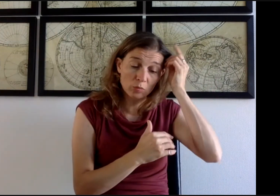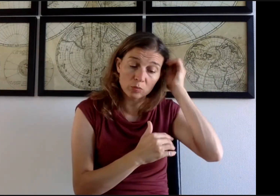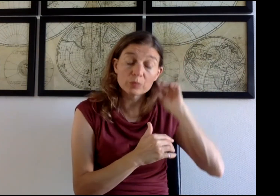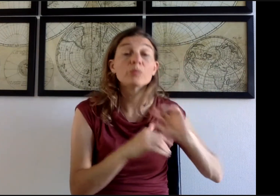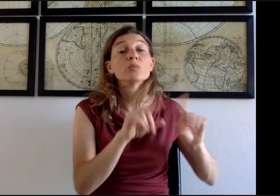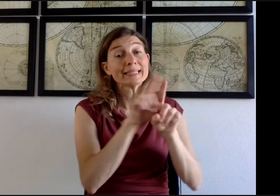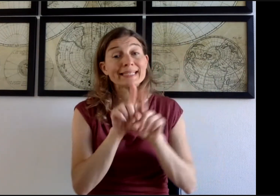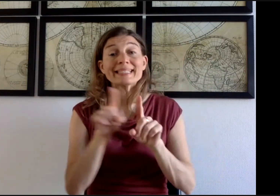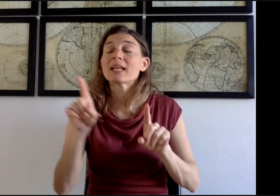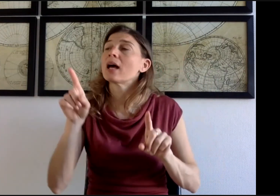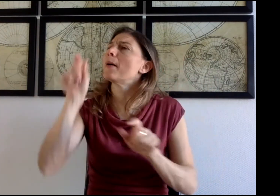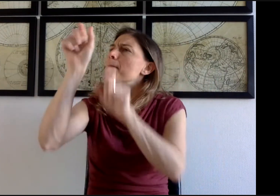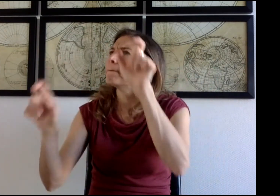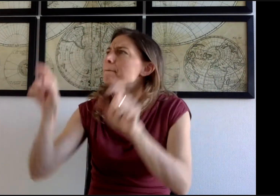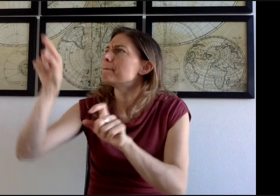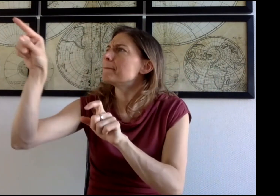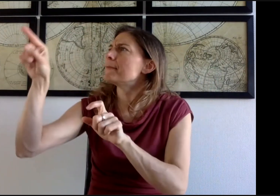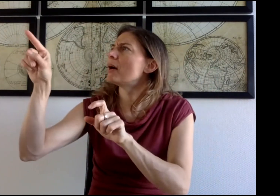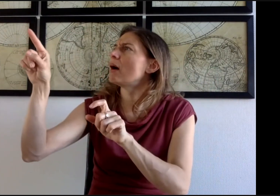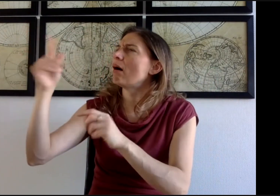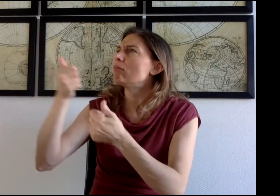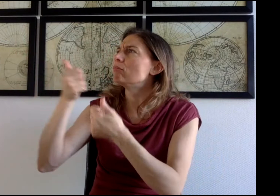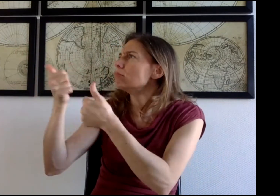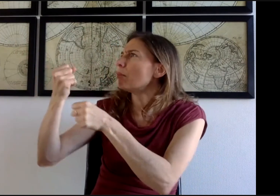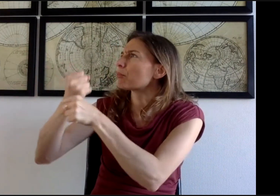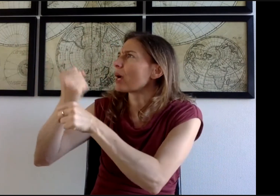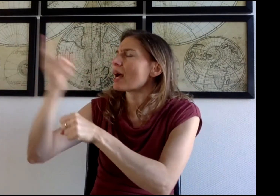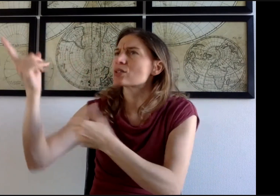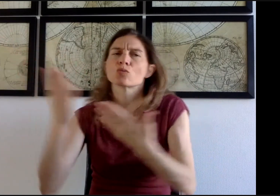for the short-term management of the pandemic.